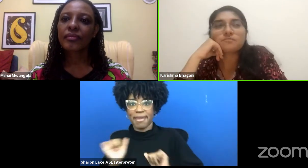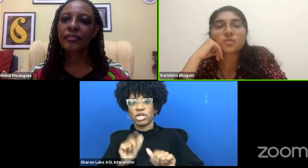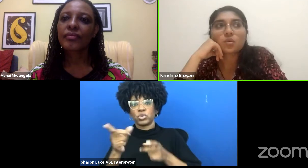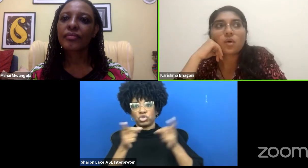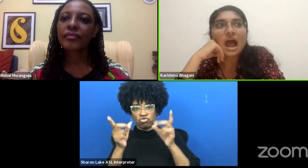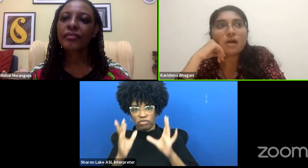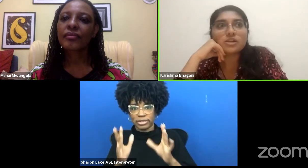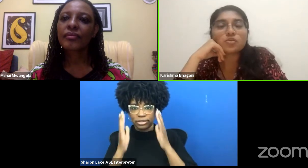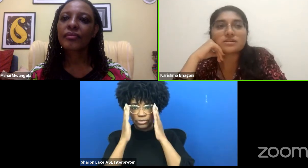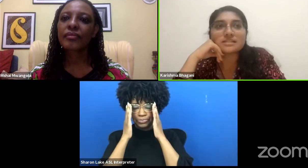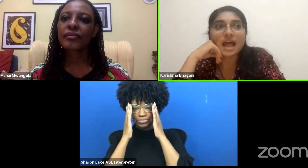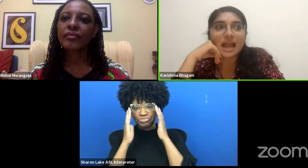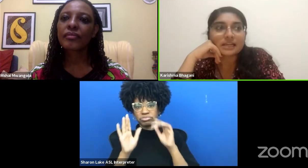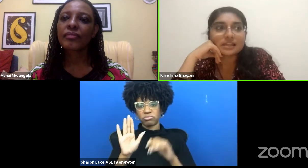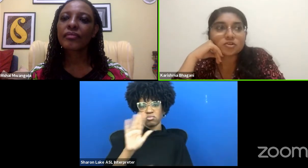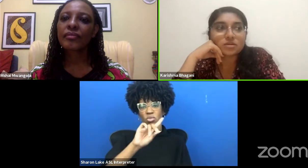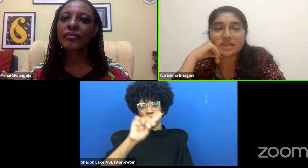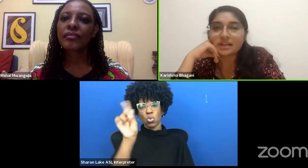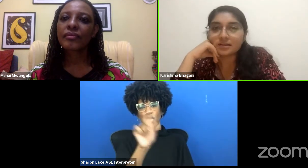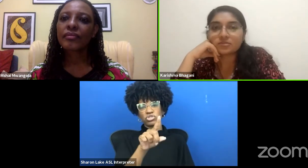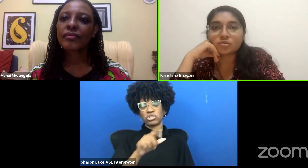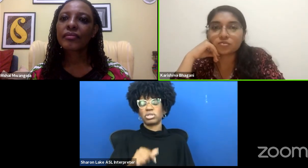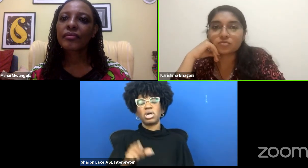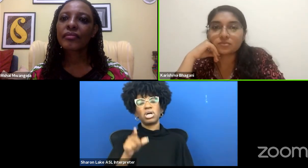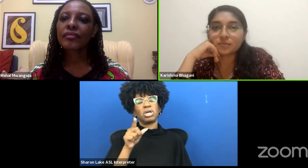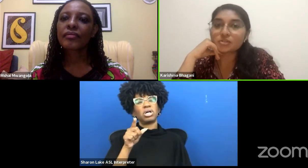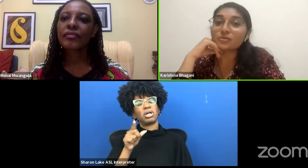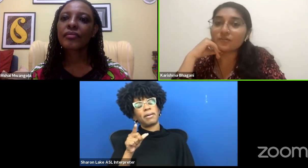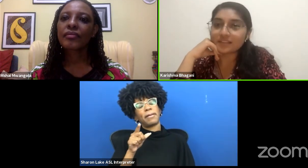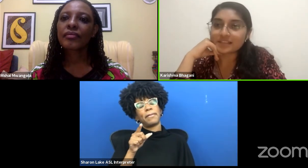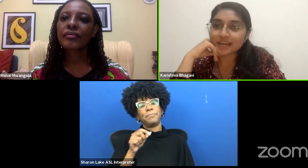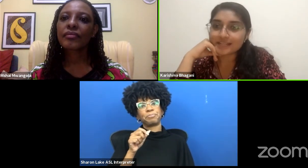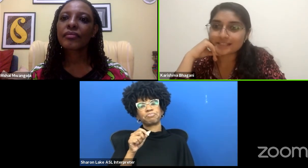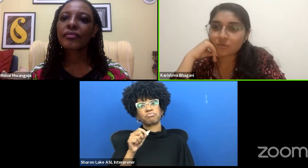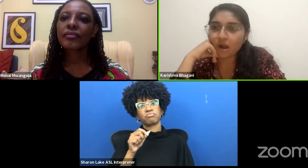How did you decide that you needed to pursue further studies?